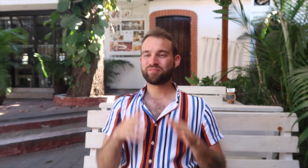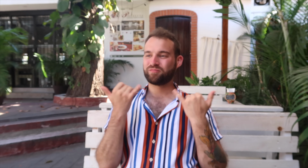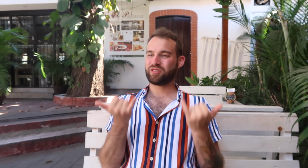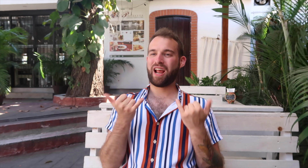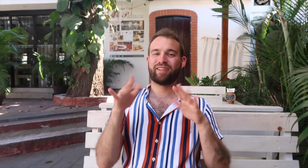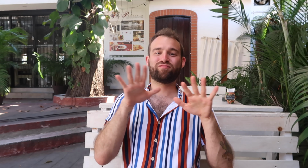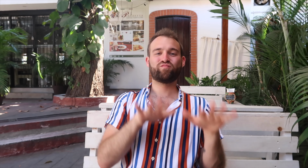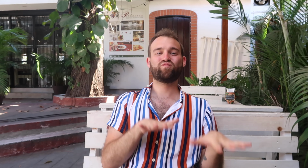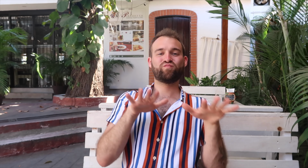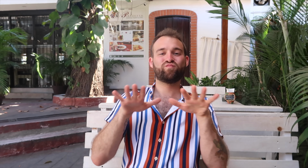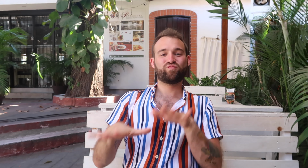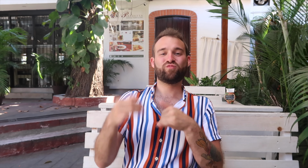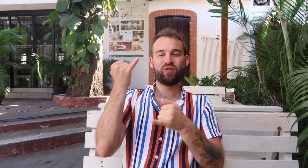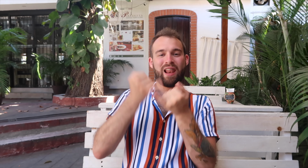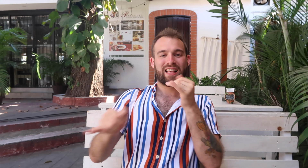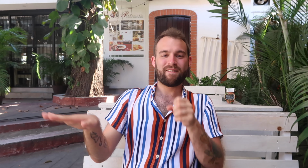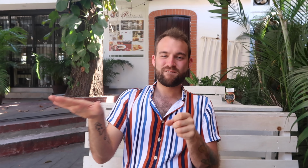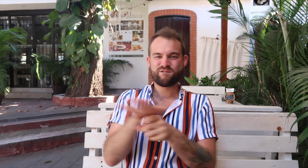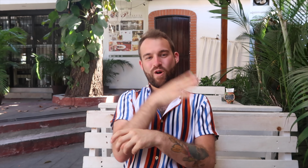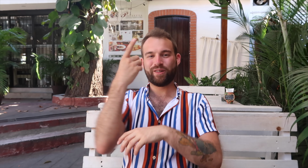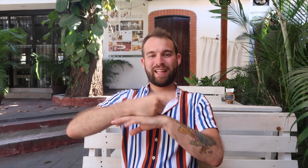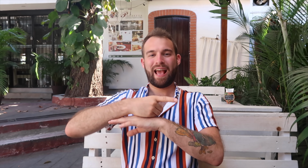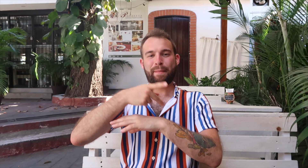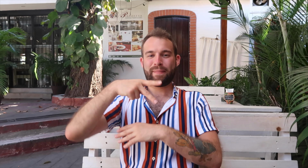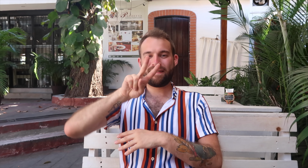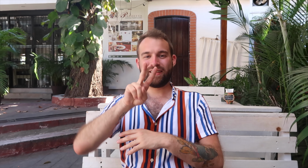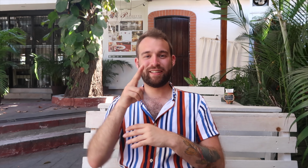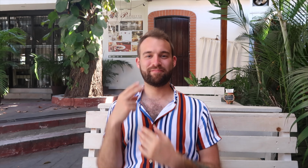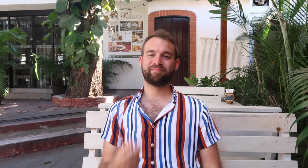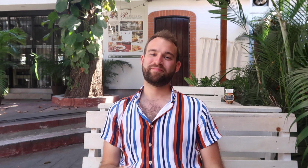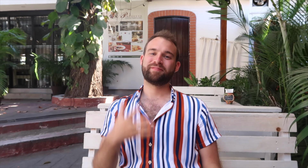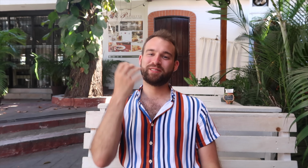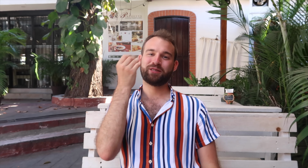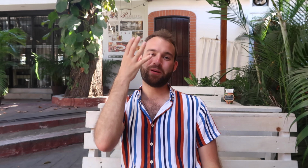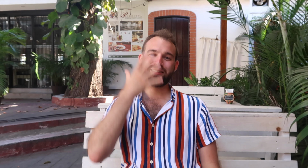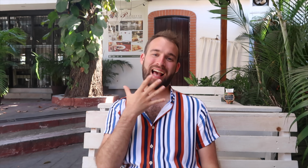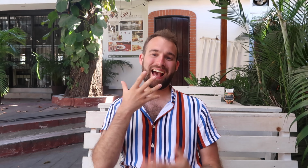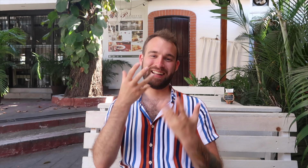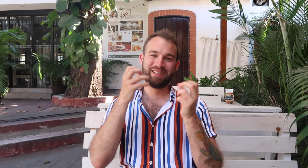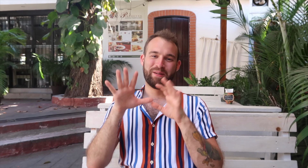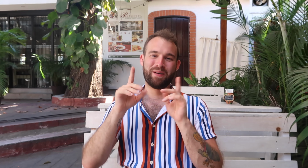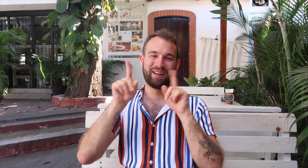Now we are just chilling. It's our last full day in PV. So sad, we don't want to go...